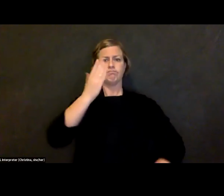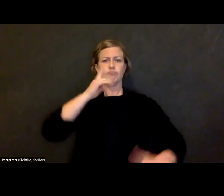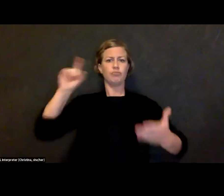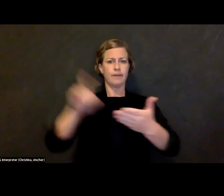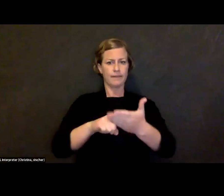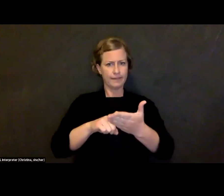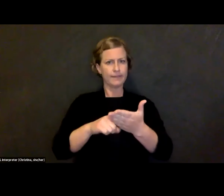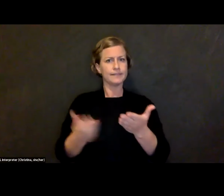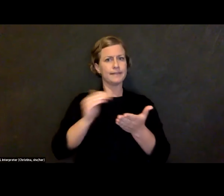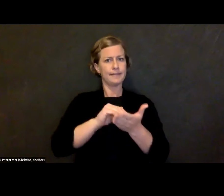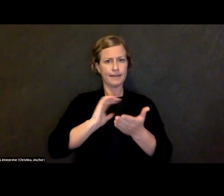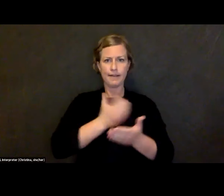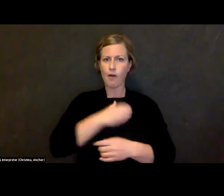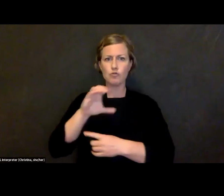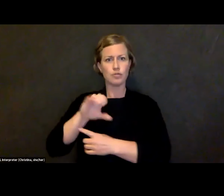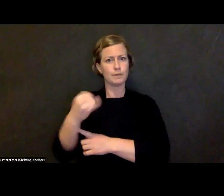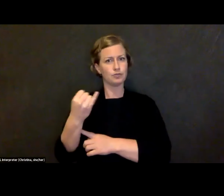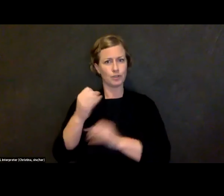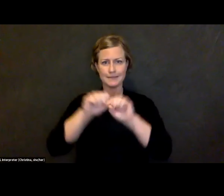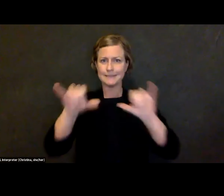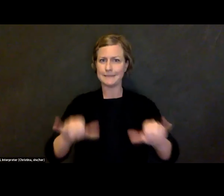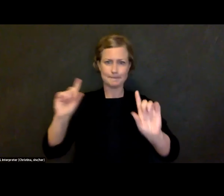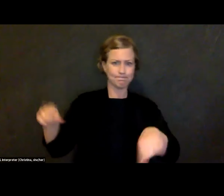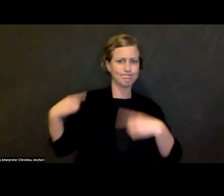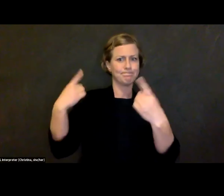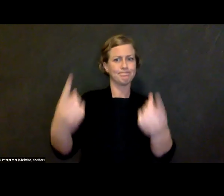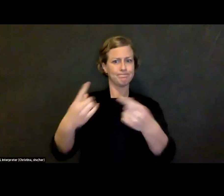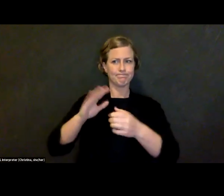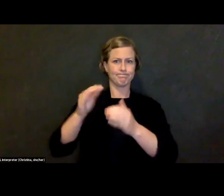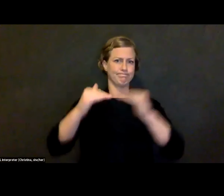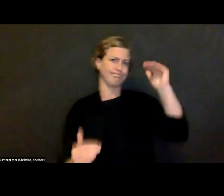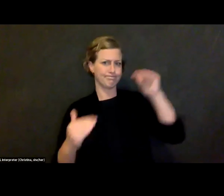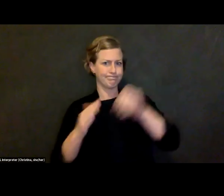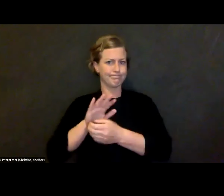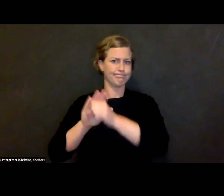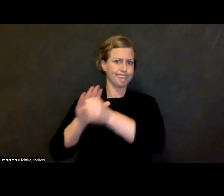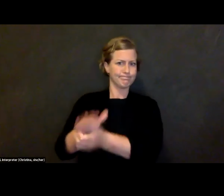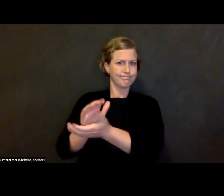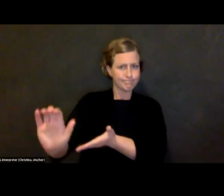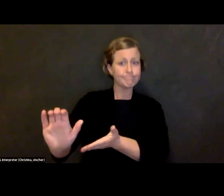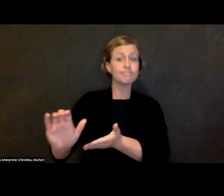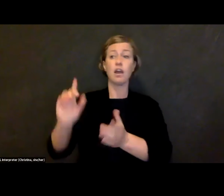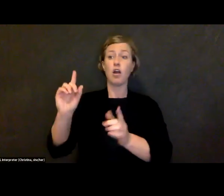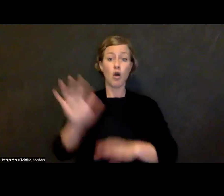forward. So we're also in the middle as we know of a long overdue reckoning with the racist roots and